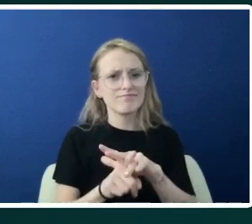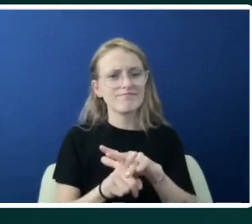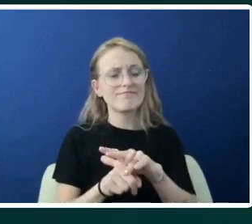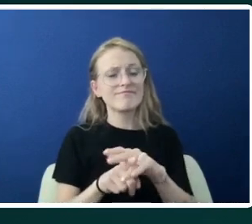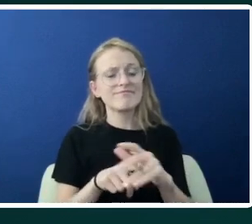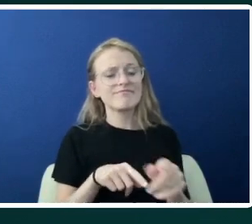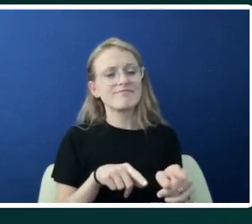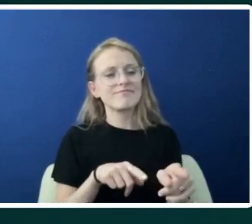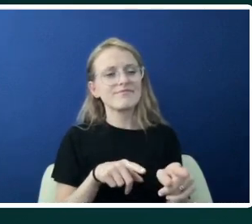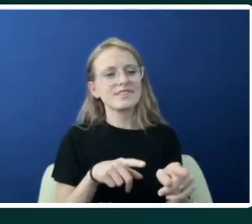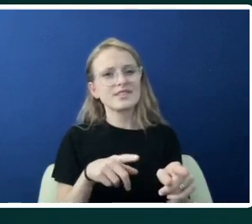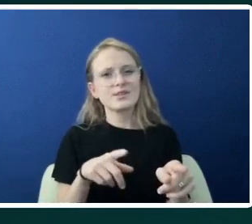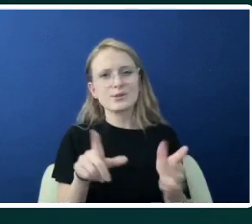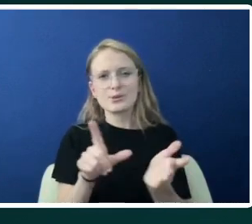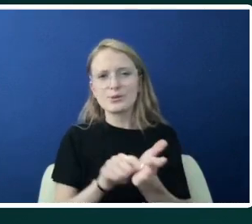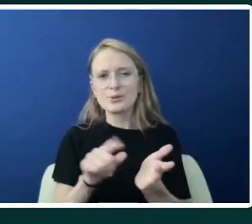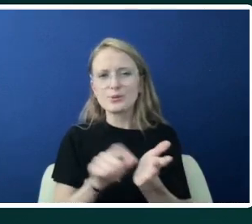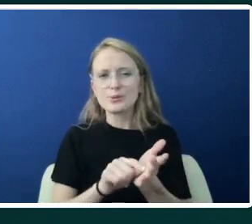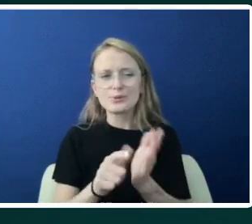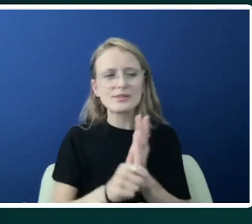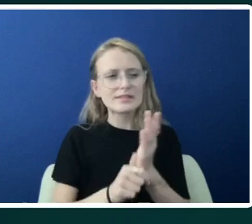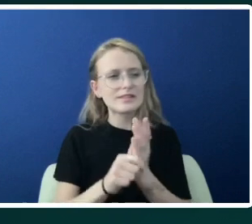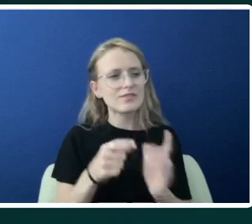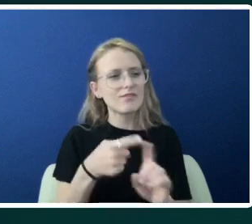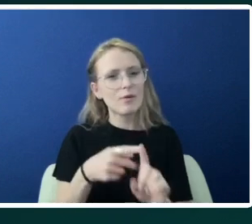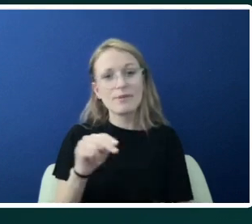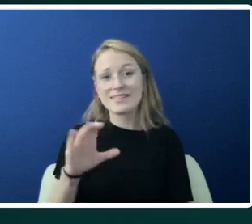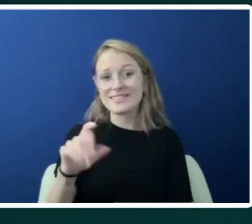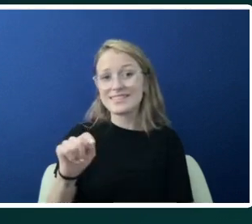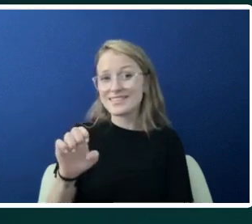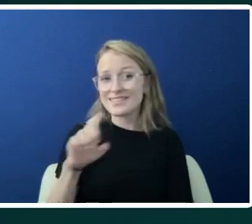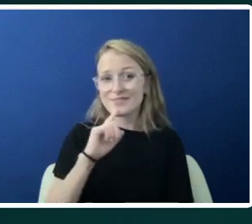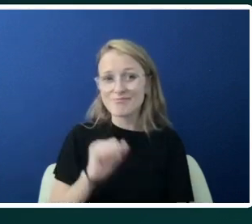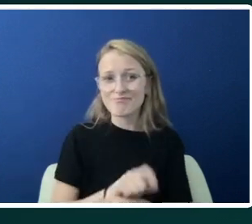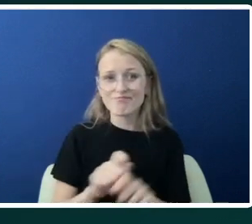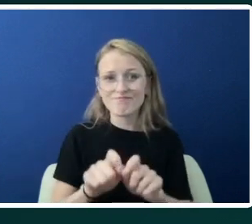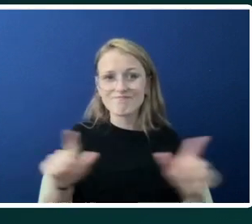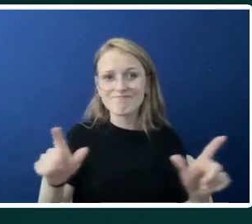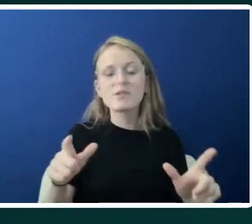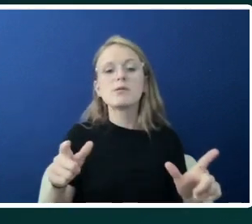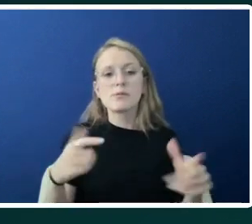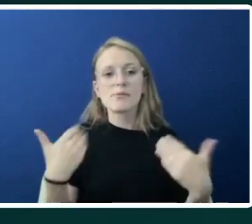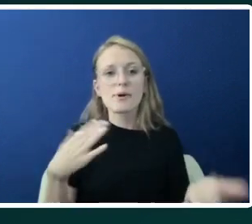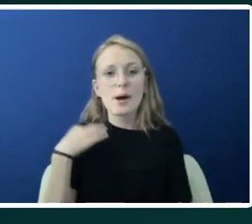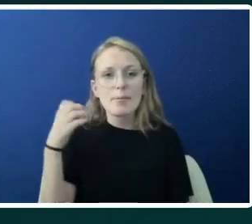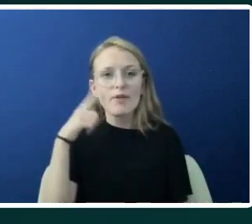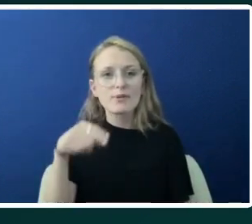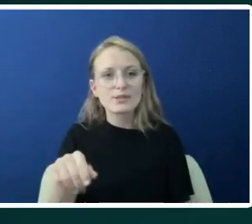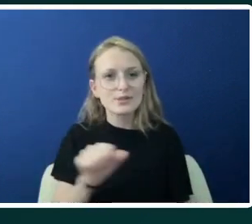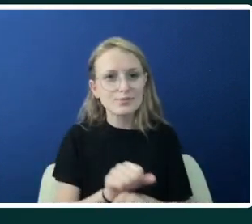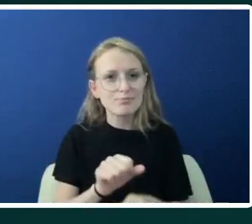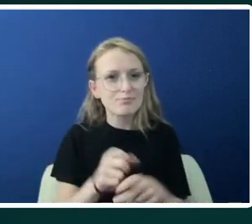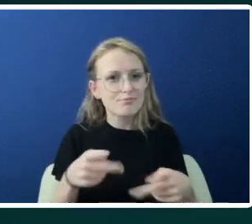newsletter from NCTE to, you know, apply for this opportunity. And for me, being a